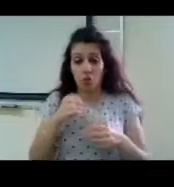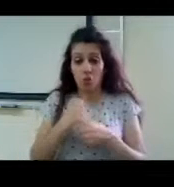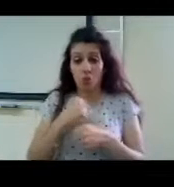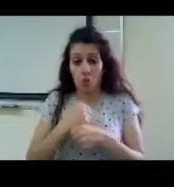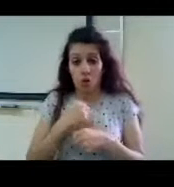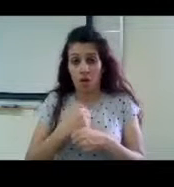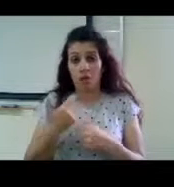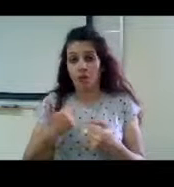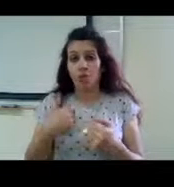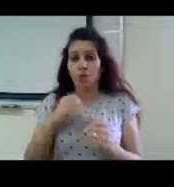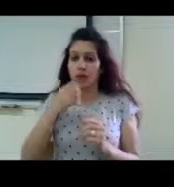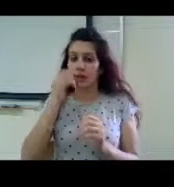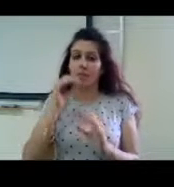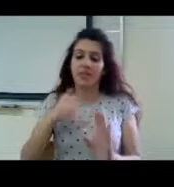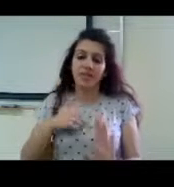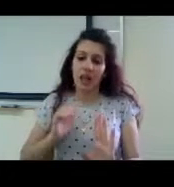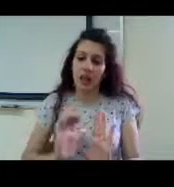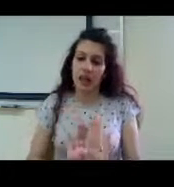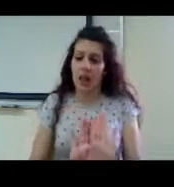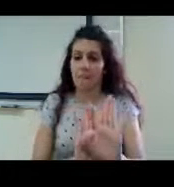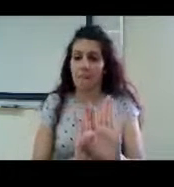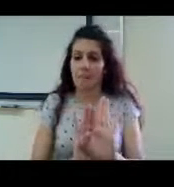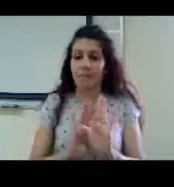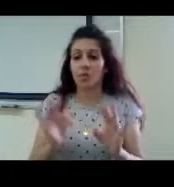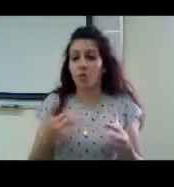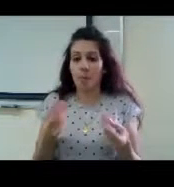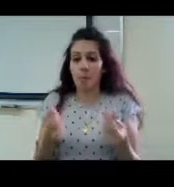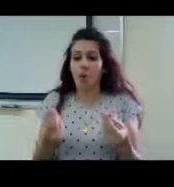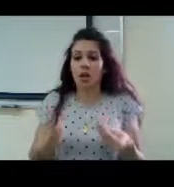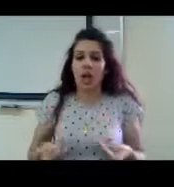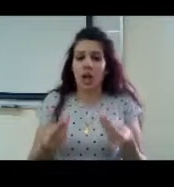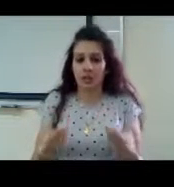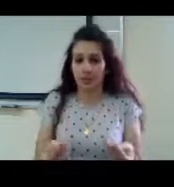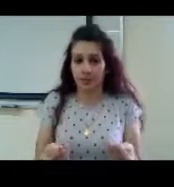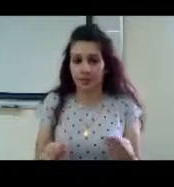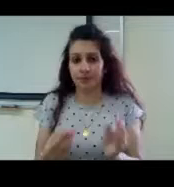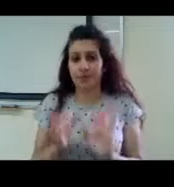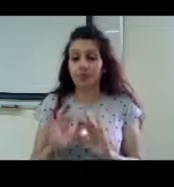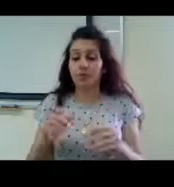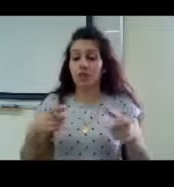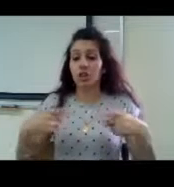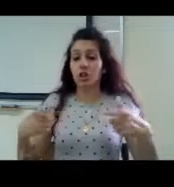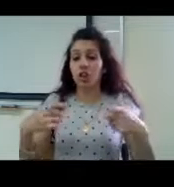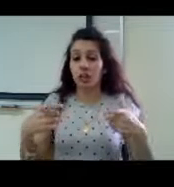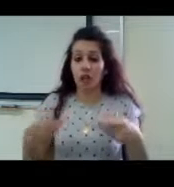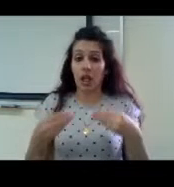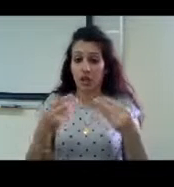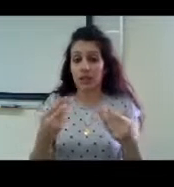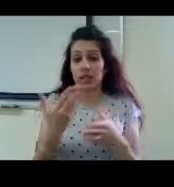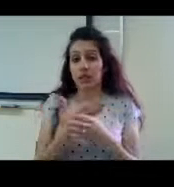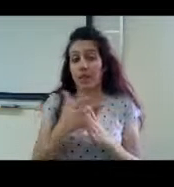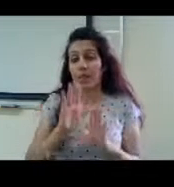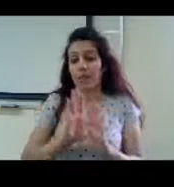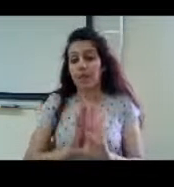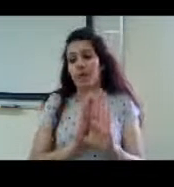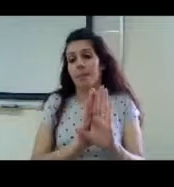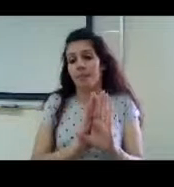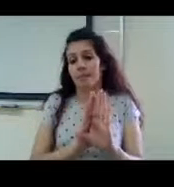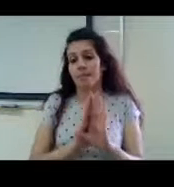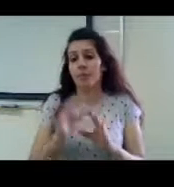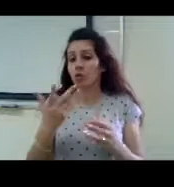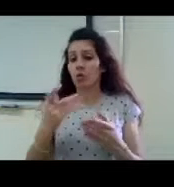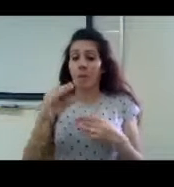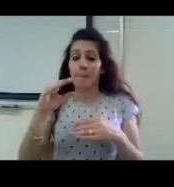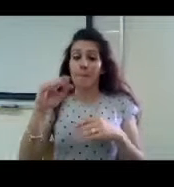develop new new content as well our products generally run on low cost and